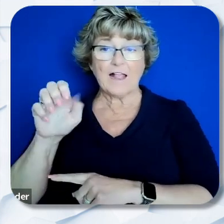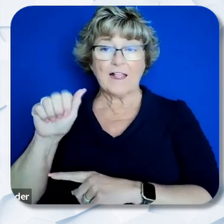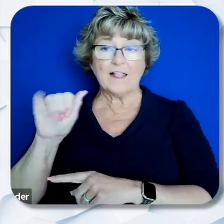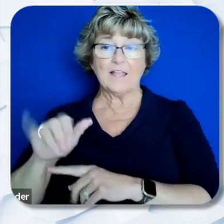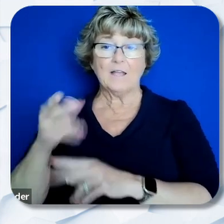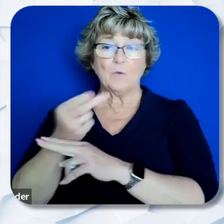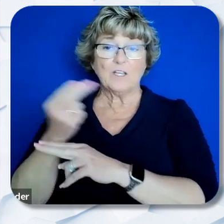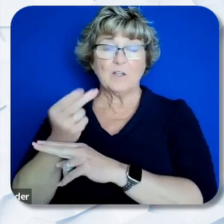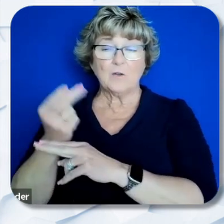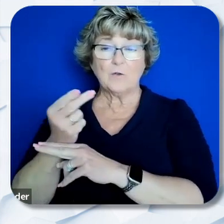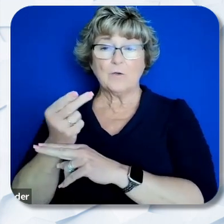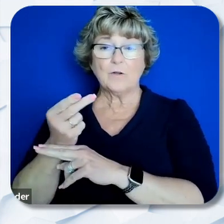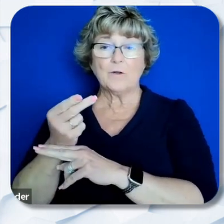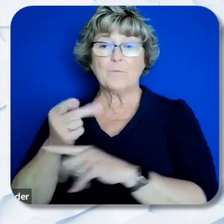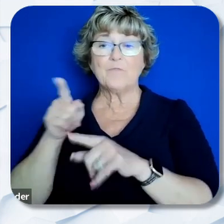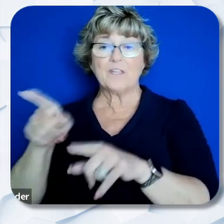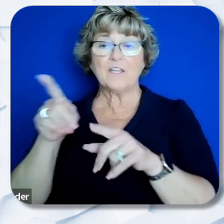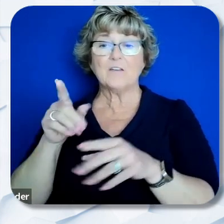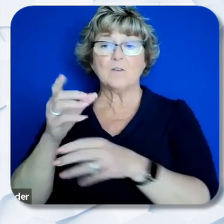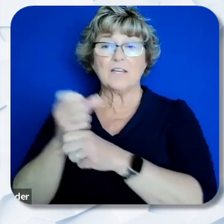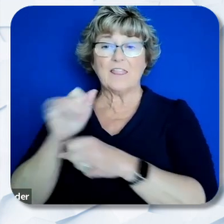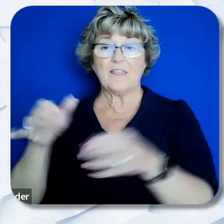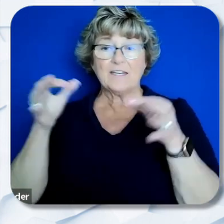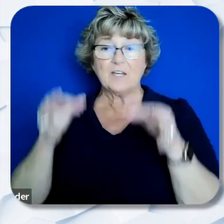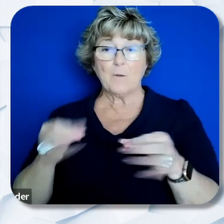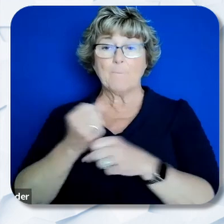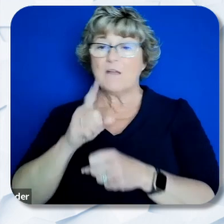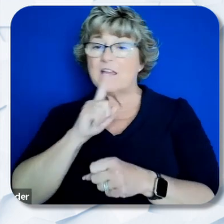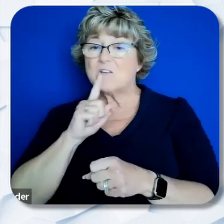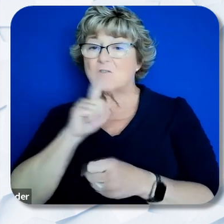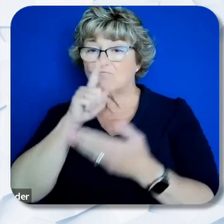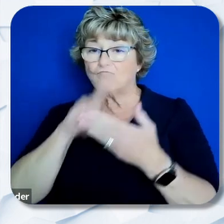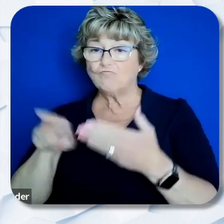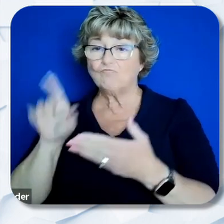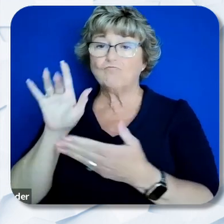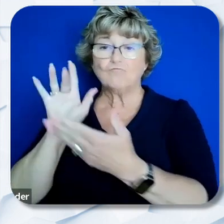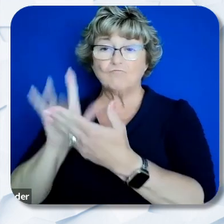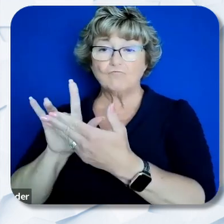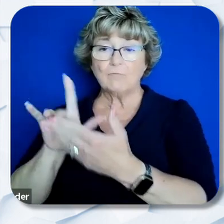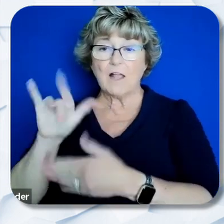in your determination. So please make sure you check on this link. If you have any issues